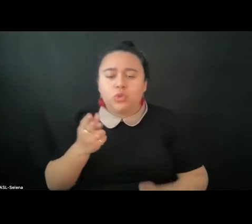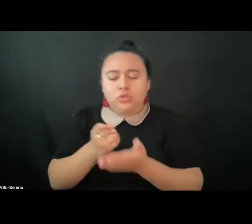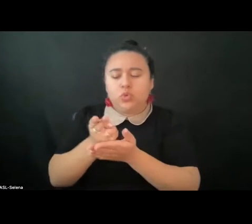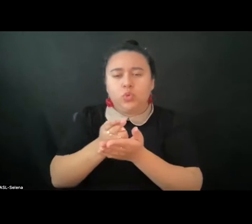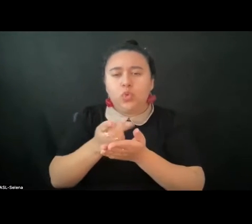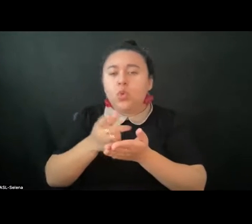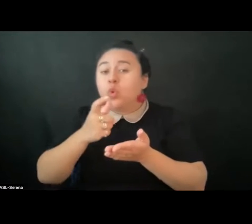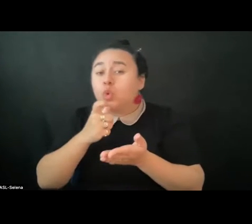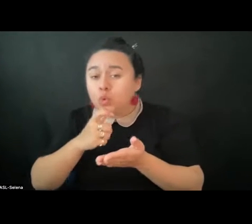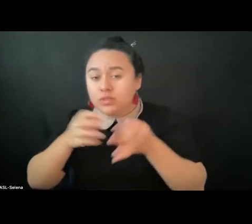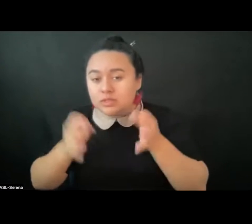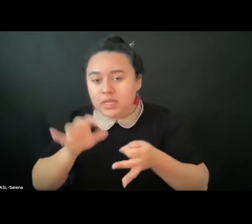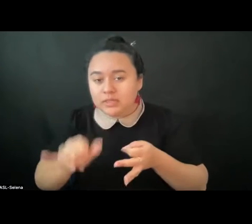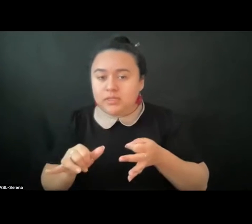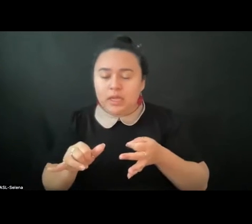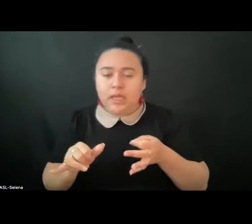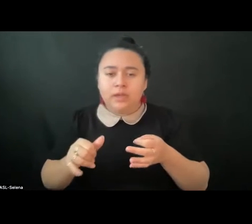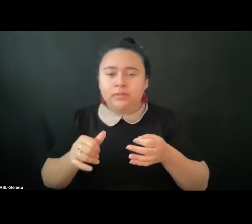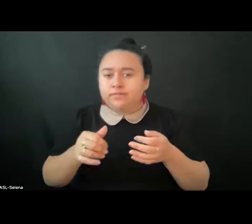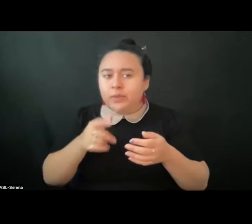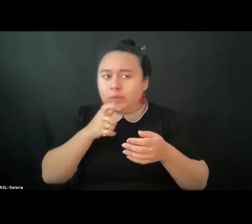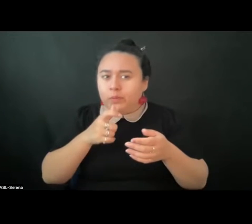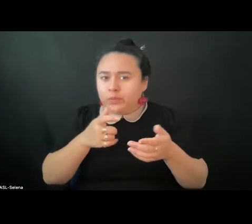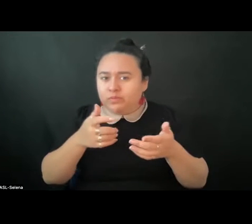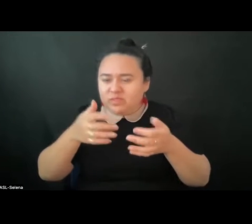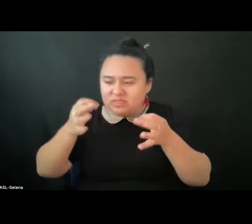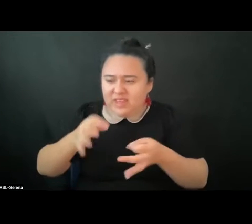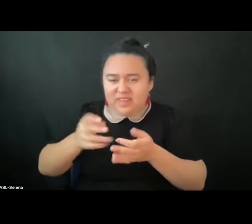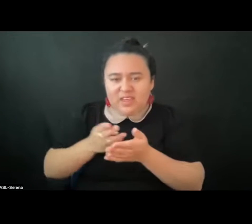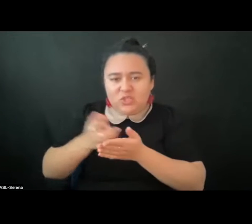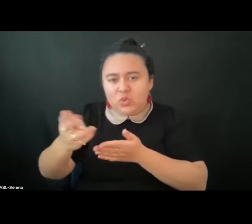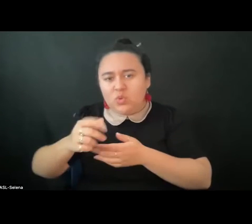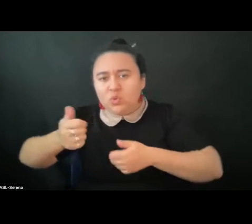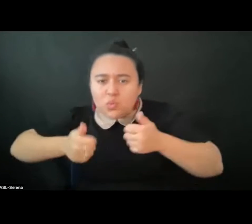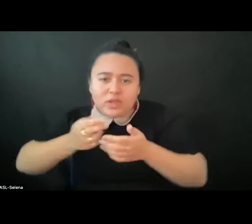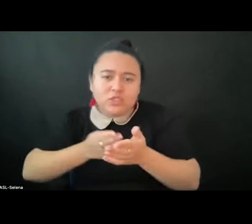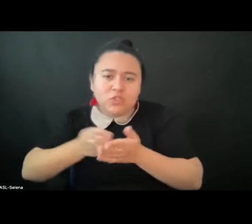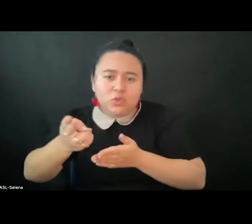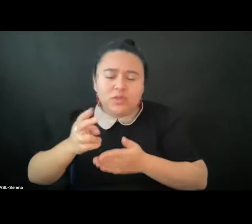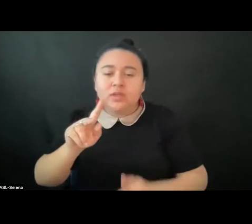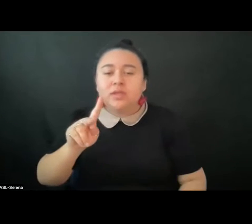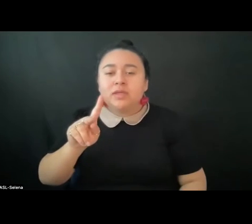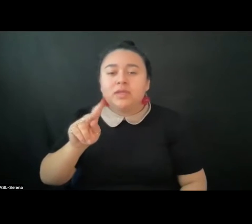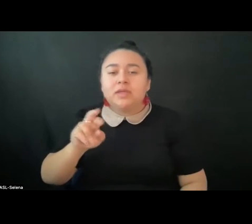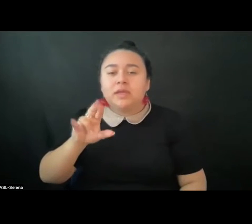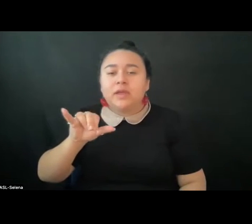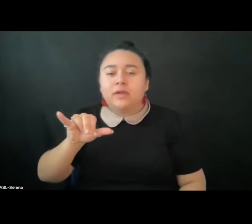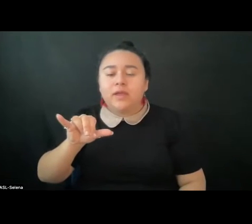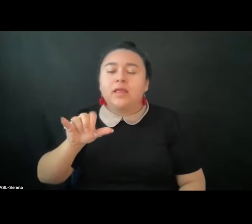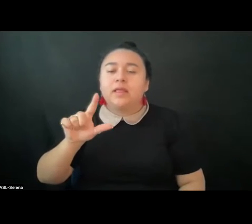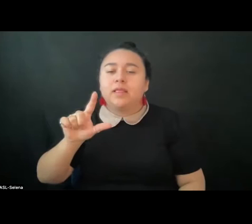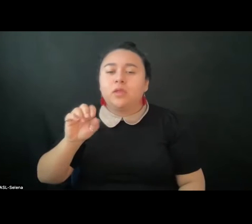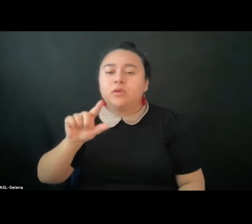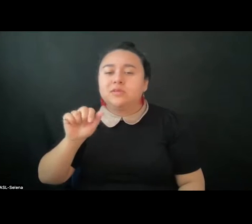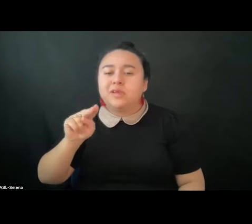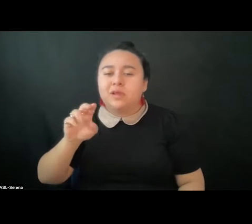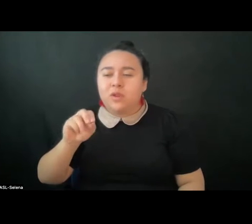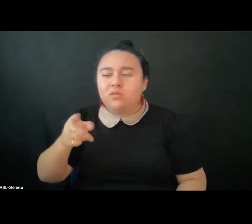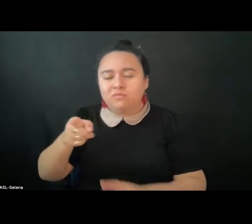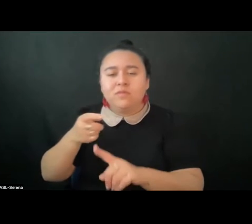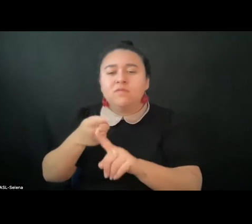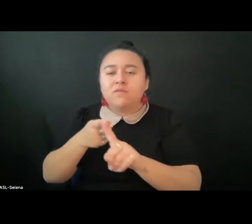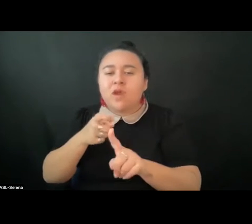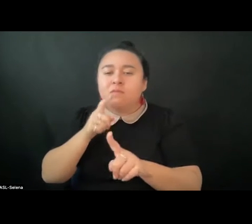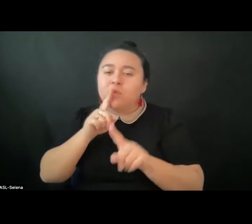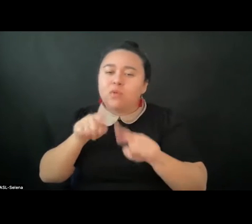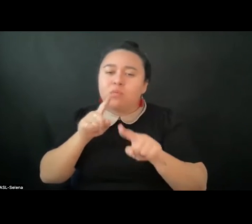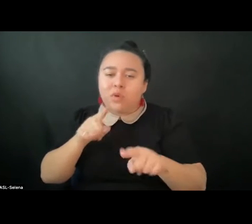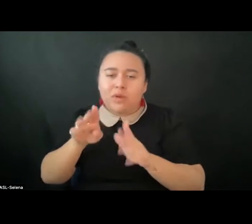This fund was the brain child of Carrie Lozano who comes from a journalism background and wanted to